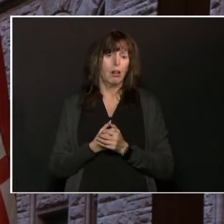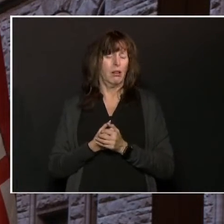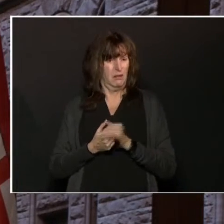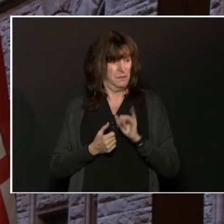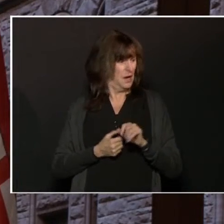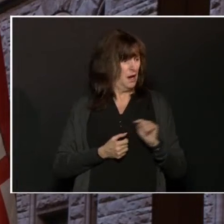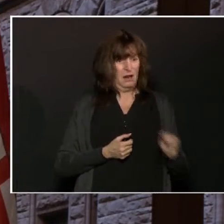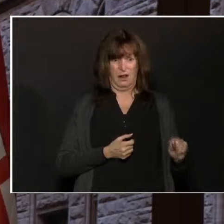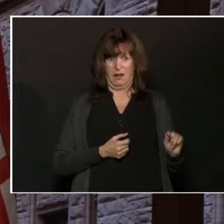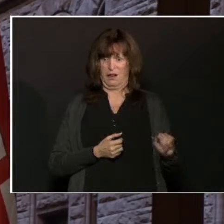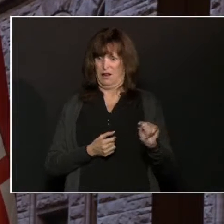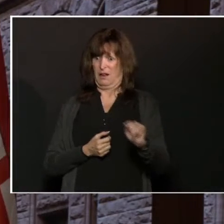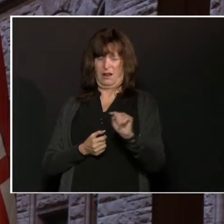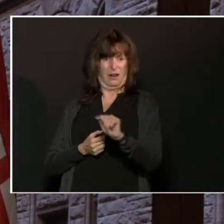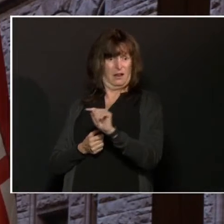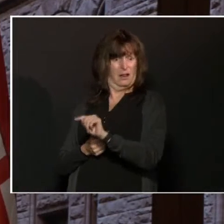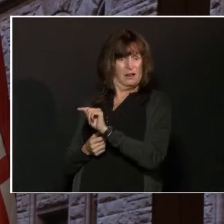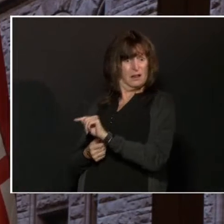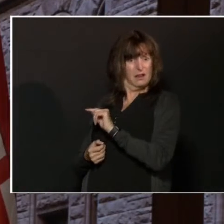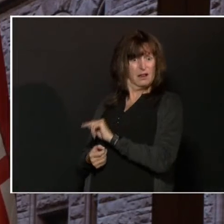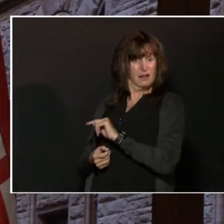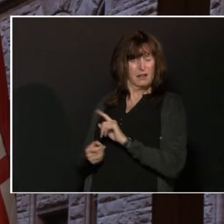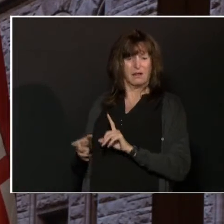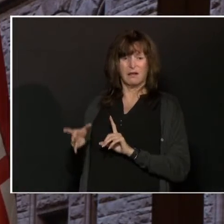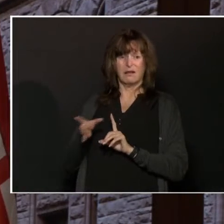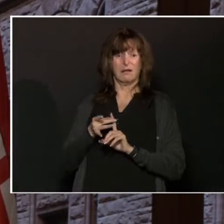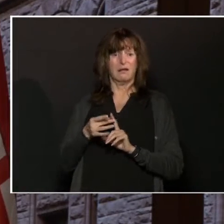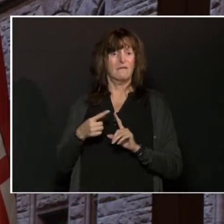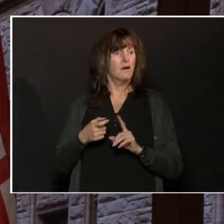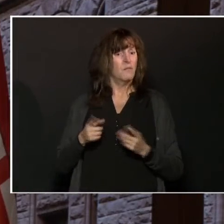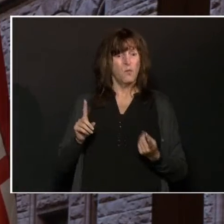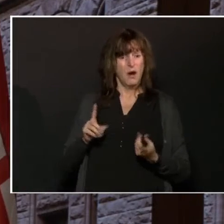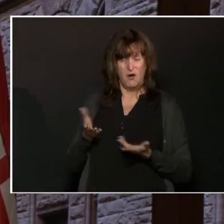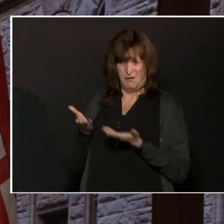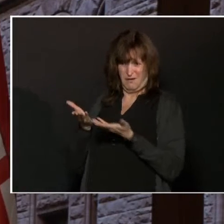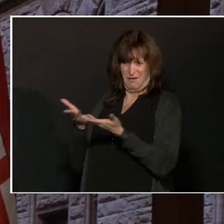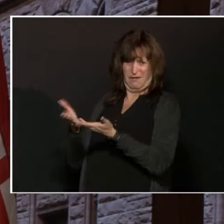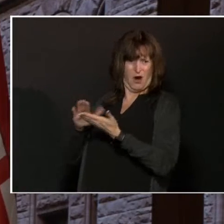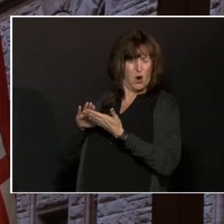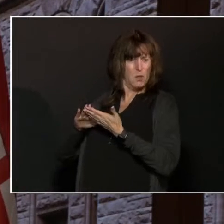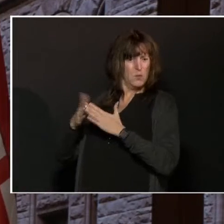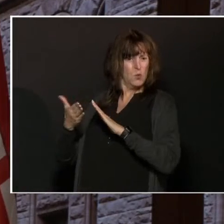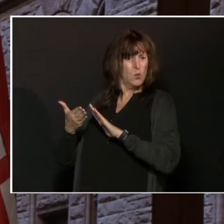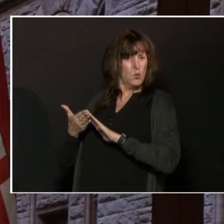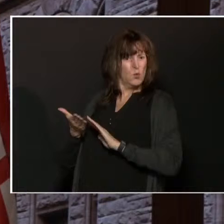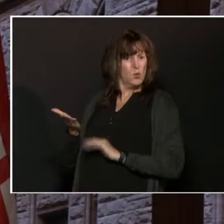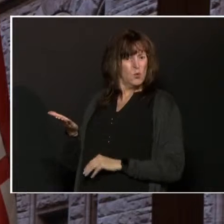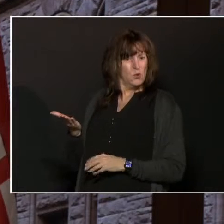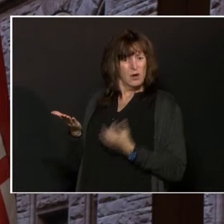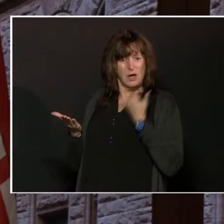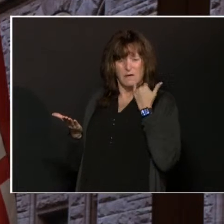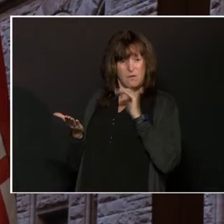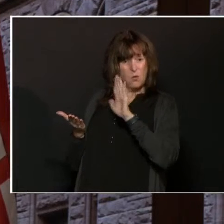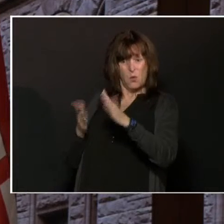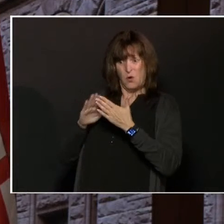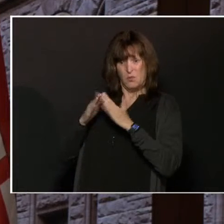REDUCTION IF YOU LOOK AT SOME OF THE REDUCTION IF YOU LOOK AT SOME OF THE DATA REDUCTION IF YOU LOOK AT SOME OF THE DATA ON REDUCTION IF YOU LOOK AT SOME OF THE DATA ON OUR THE DATA ON OUR WEBSITE IN THE NUMBER